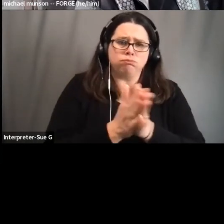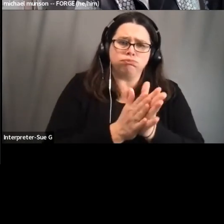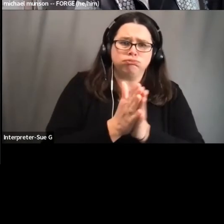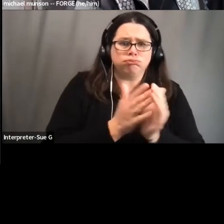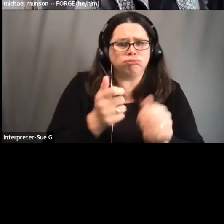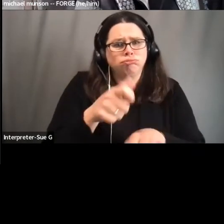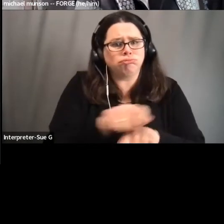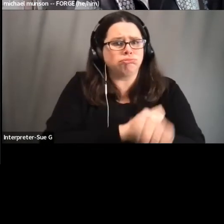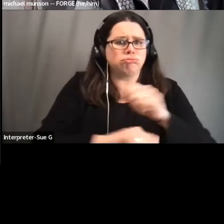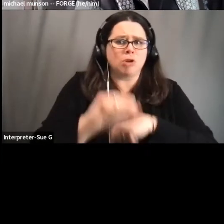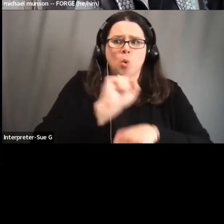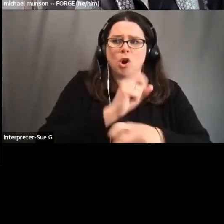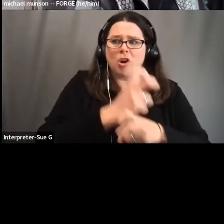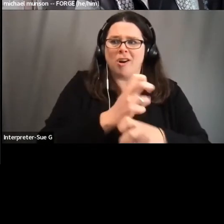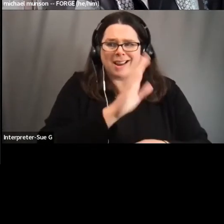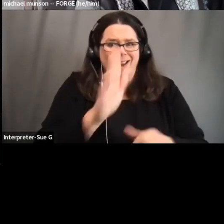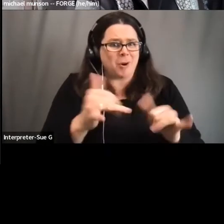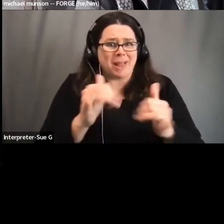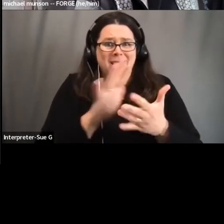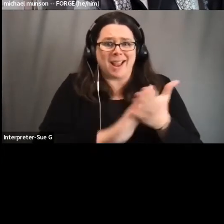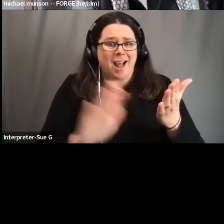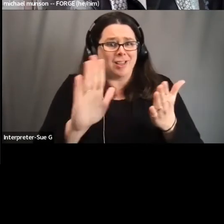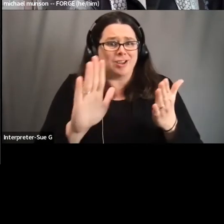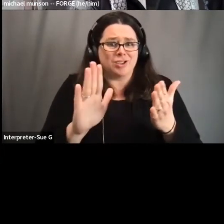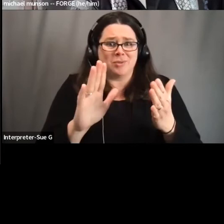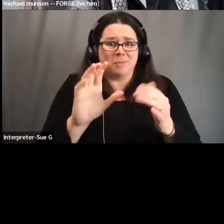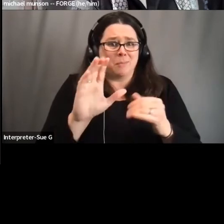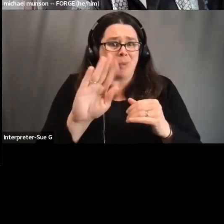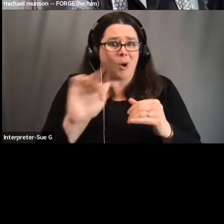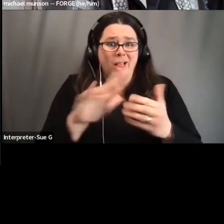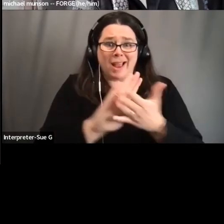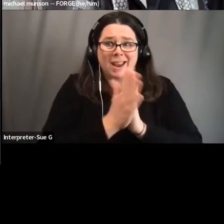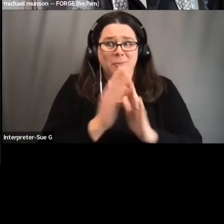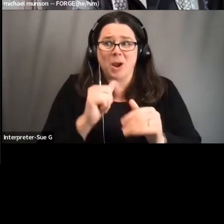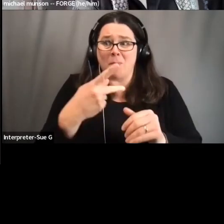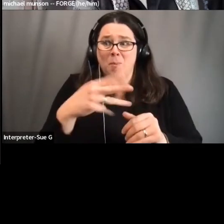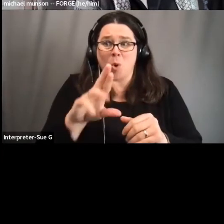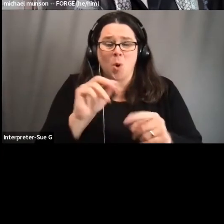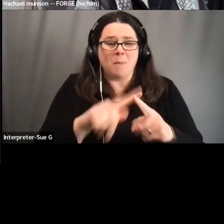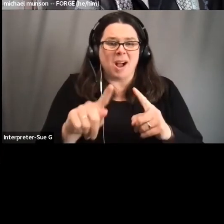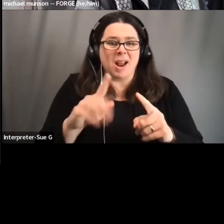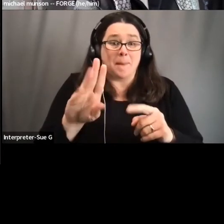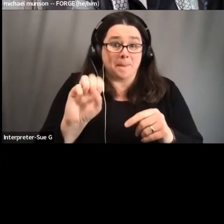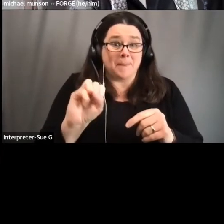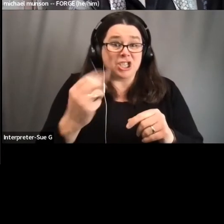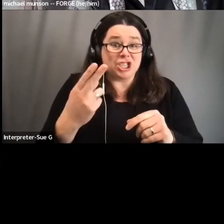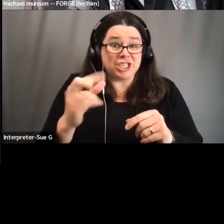I never played college ball, I never went pro. But through mushing I got to be part of something.